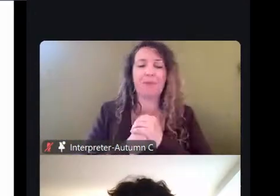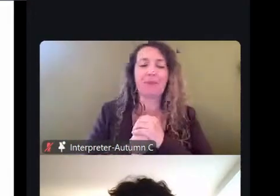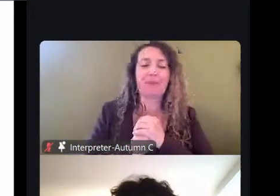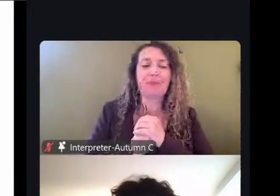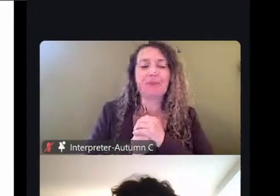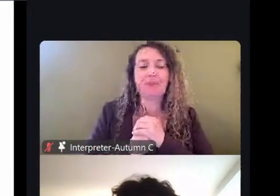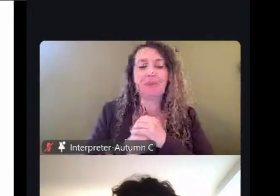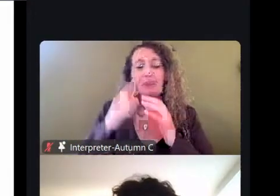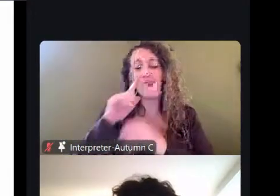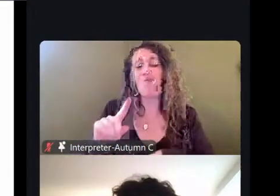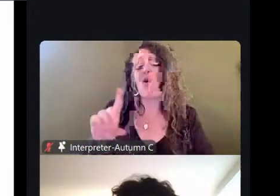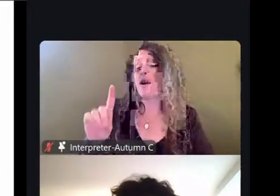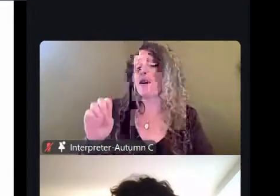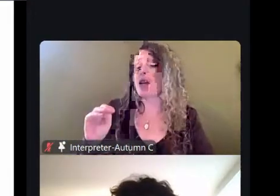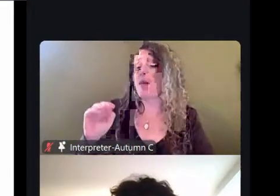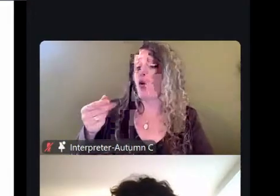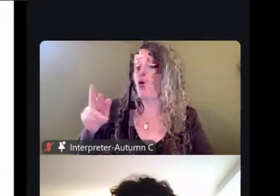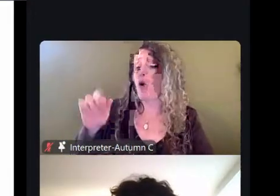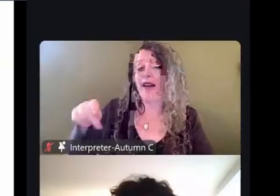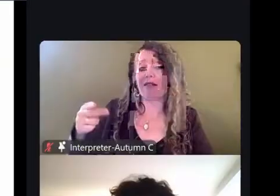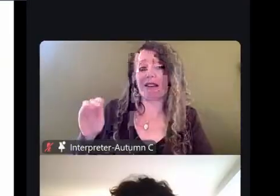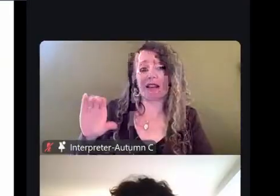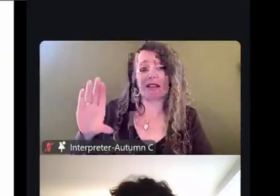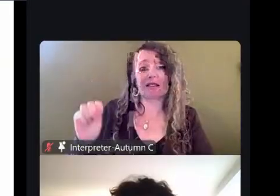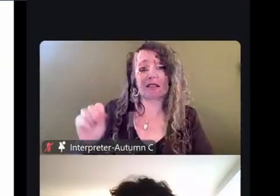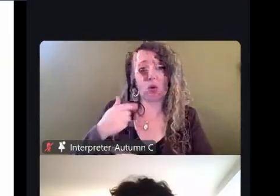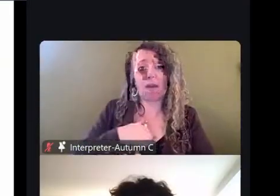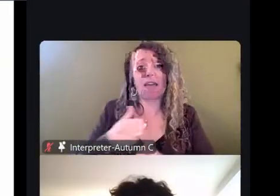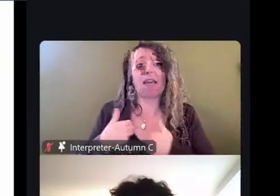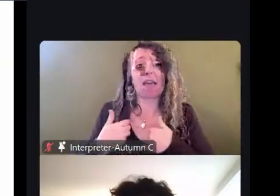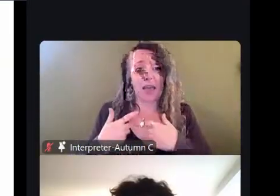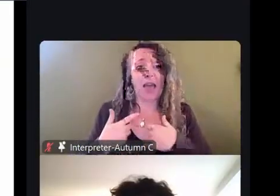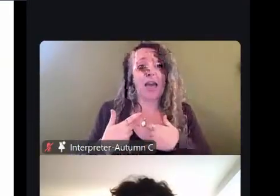we had it for age groups and it was eleven participants 18 to